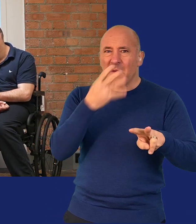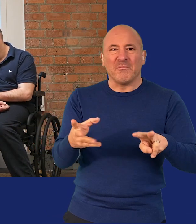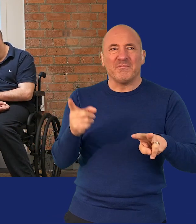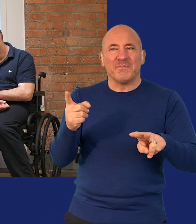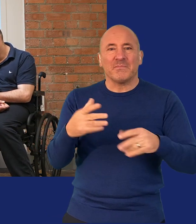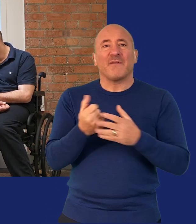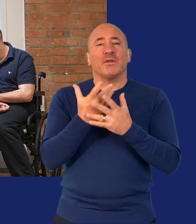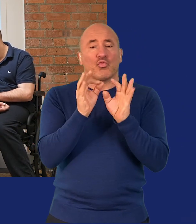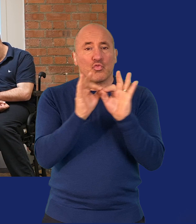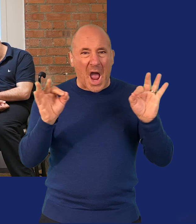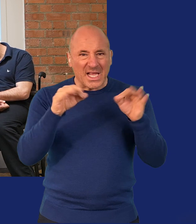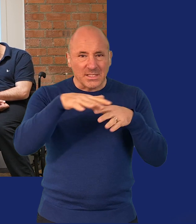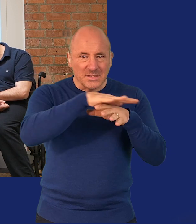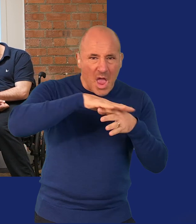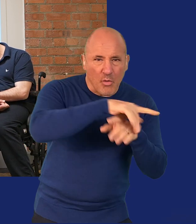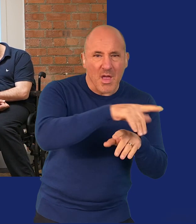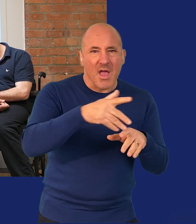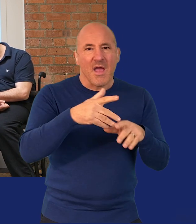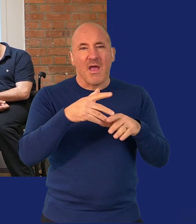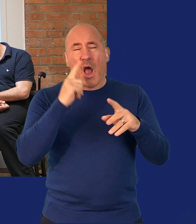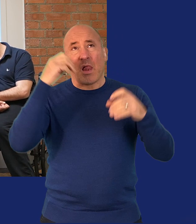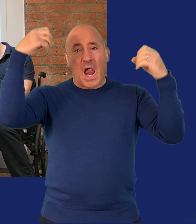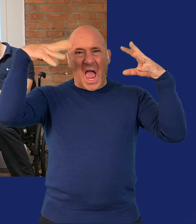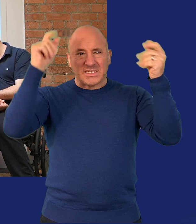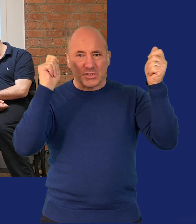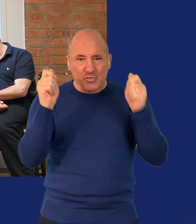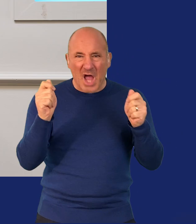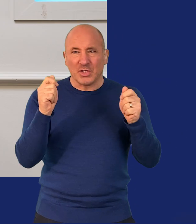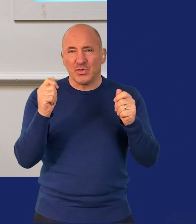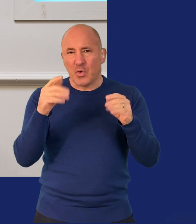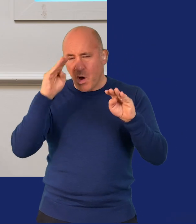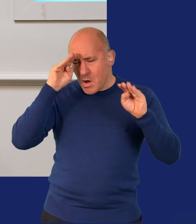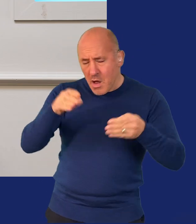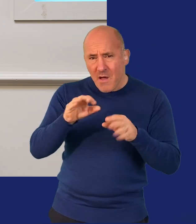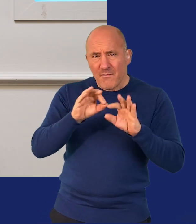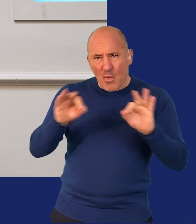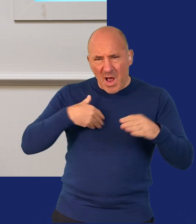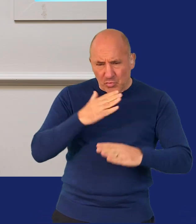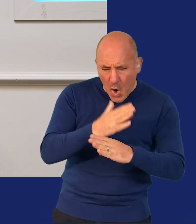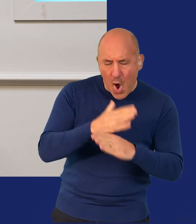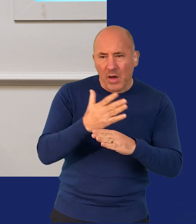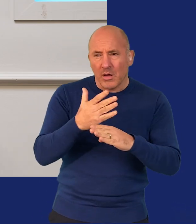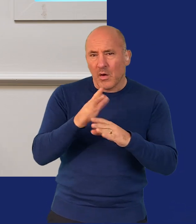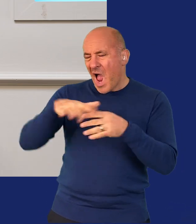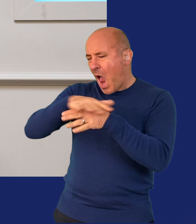lighting, Um, dedicated areas for quiet work and, and different, you know, teamwork and different kinds of things. Um, yeah.